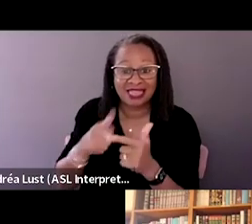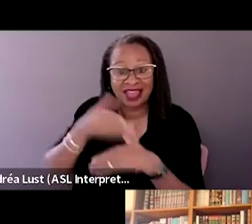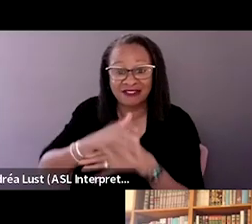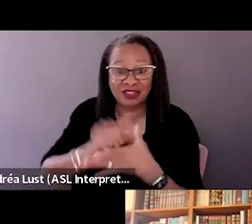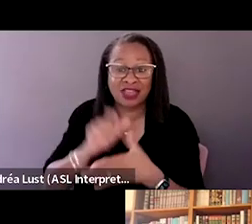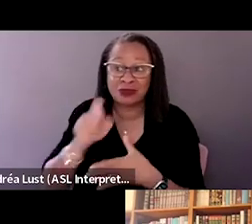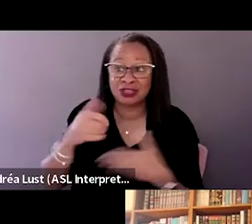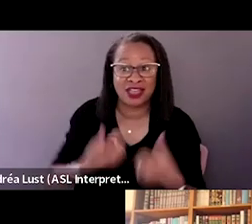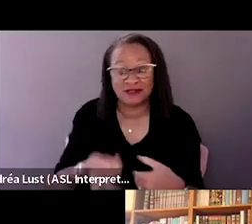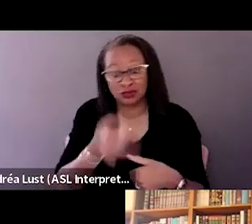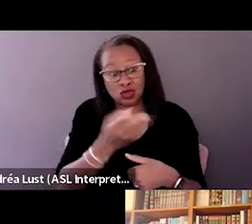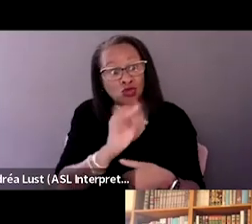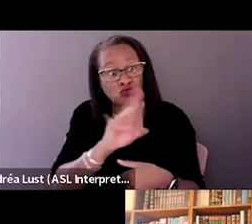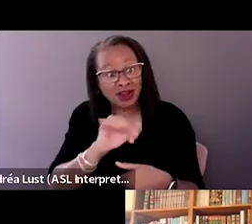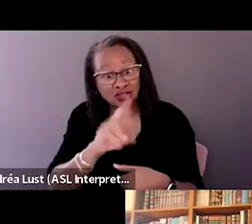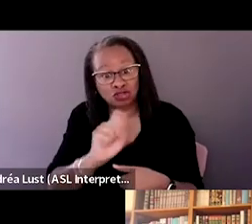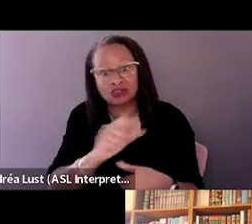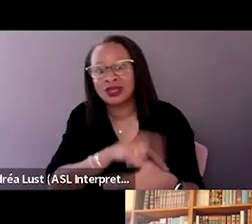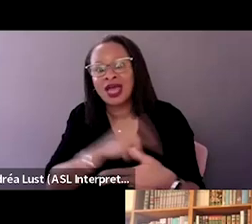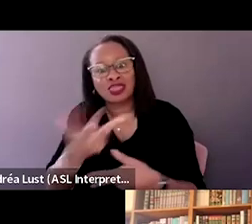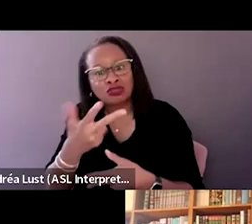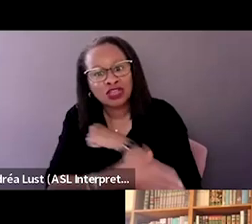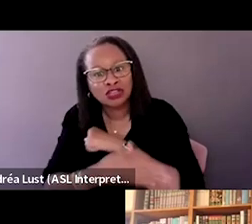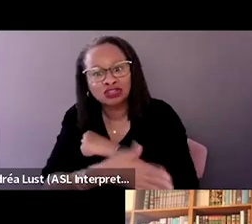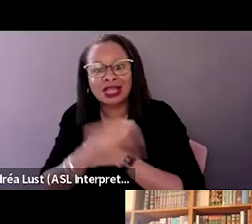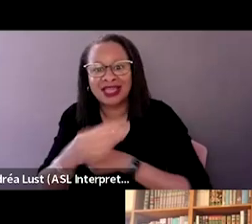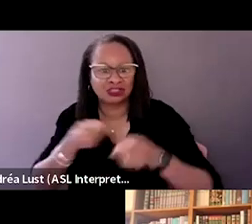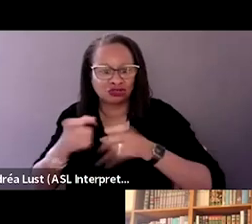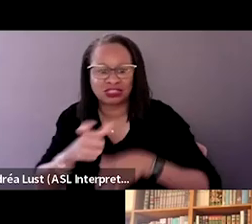and three countries and the director is not from the country